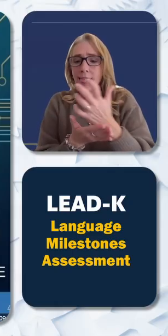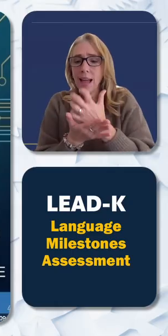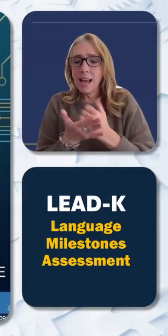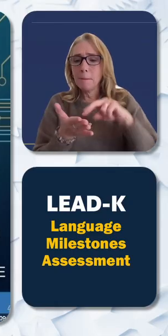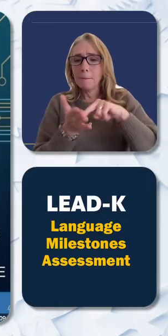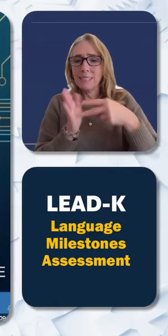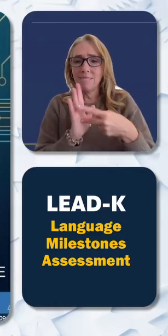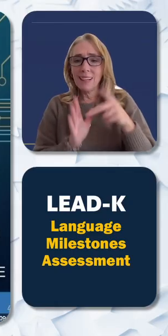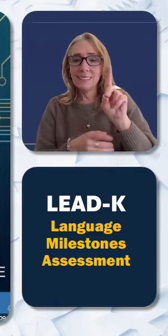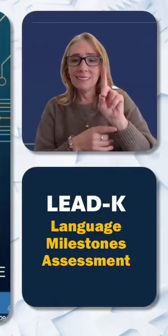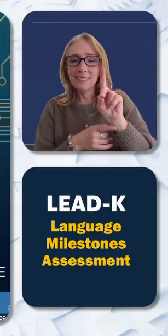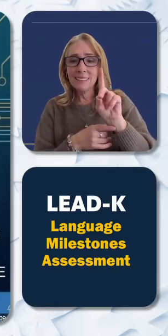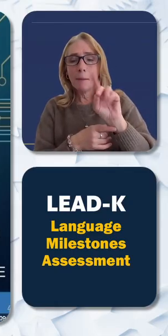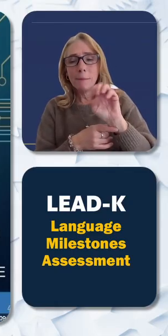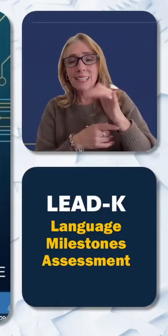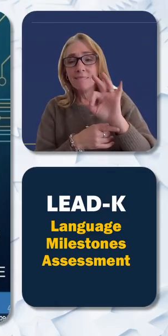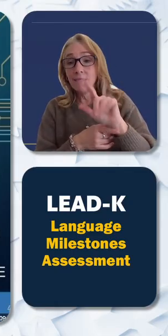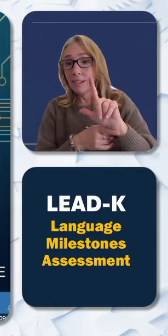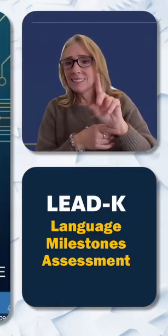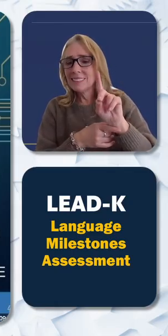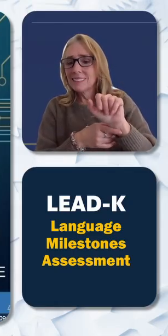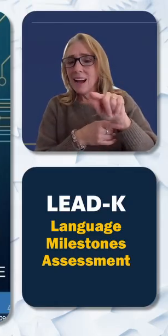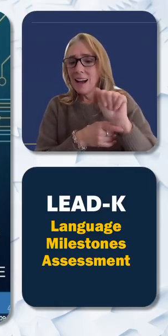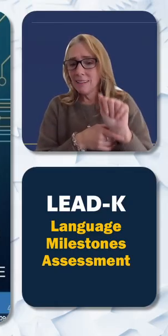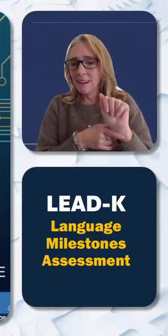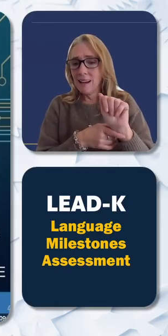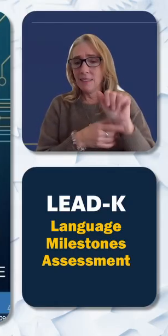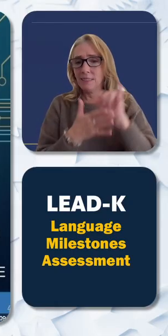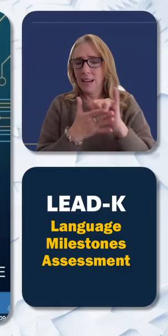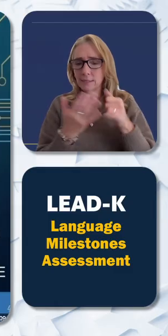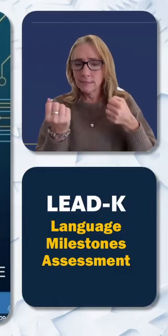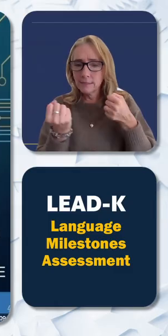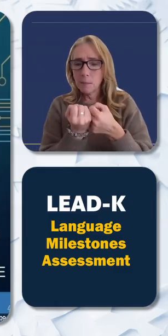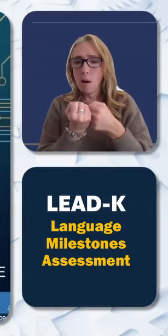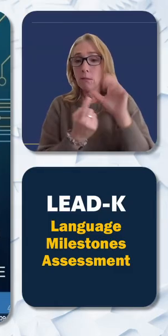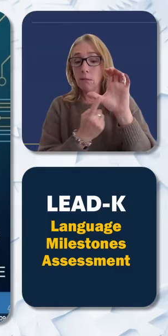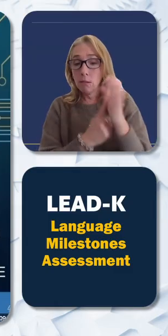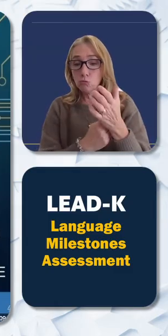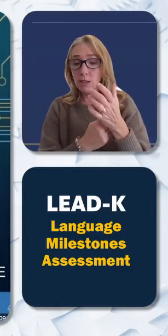and science, and implementation sciences, and focuses on collecting meaningful data